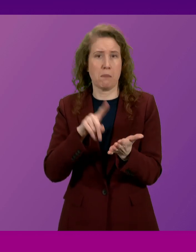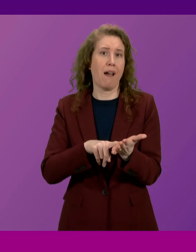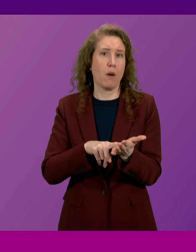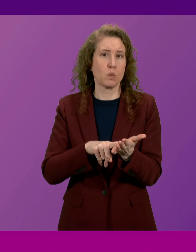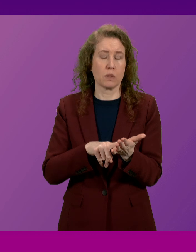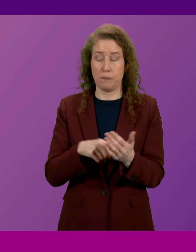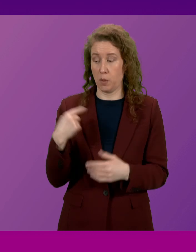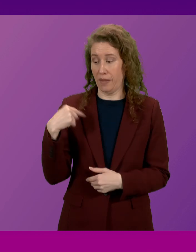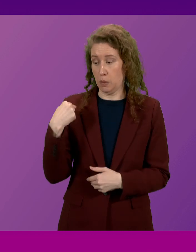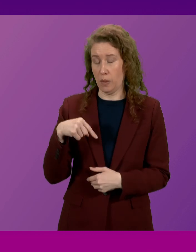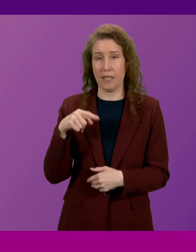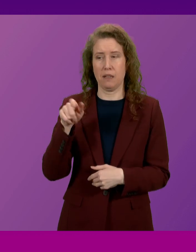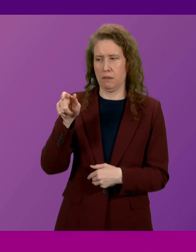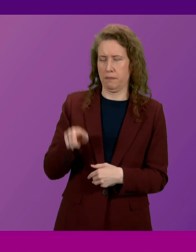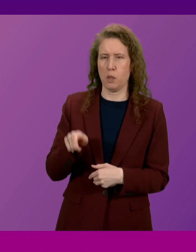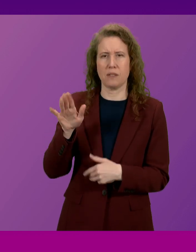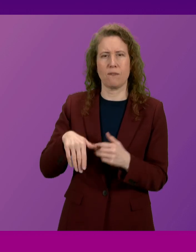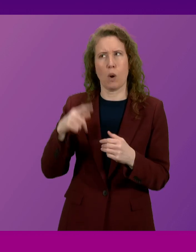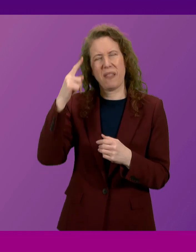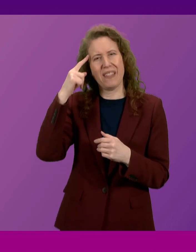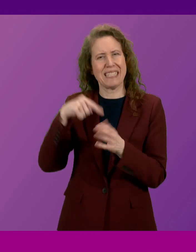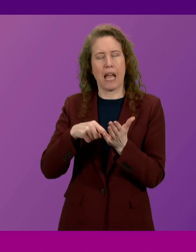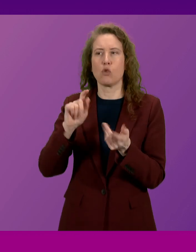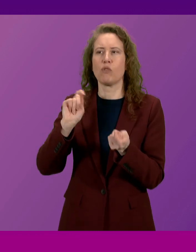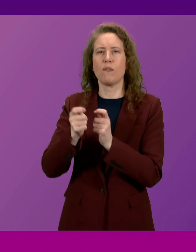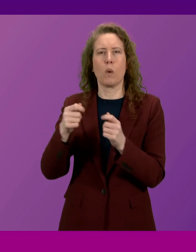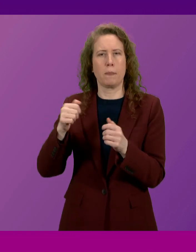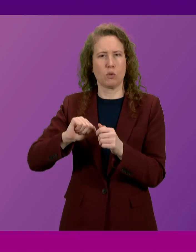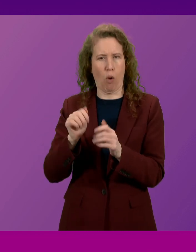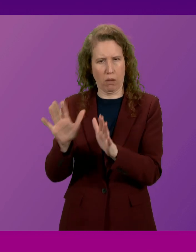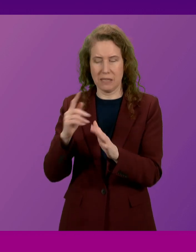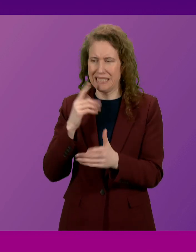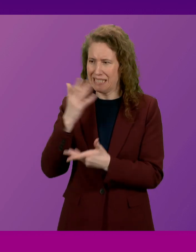This week, Chris Deerin of the think tank Reform Scotland described recent events as “a wake-up